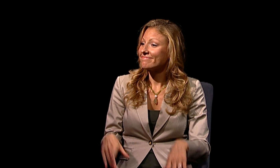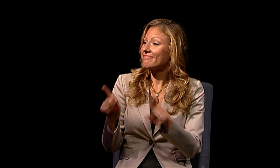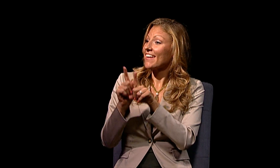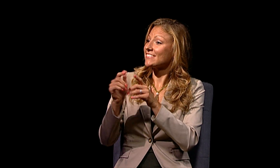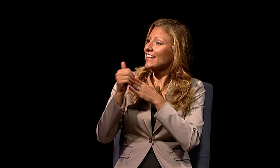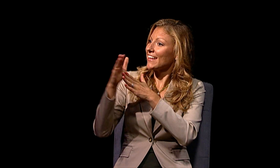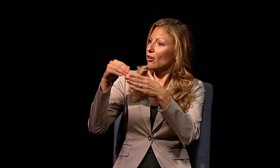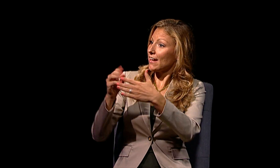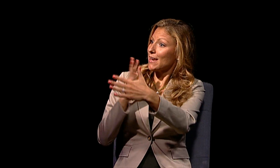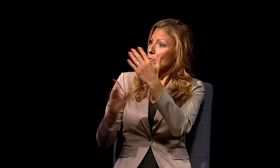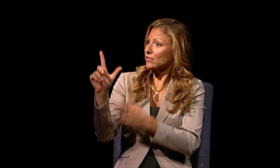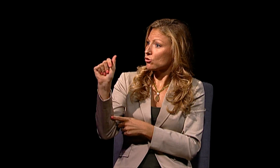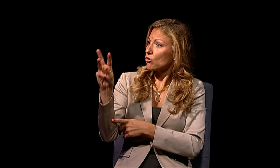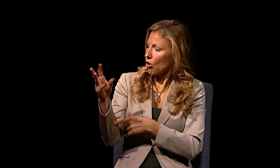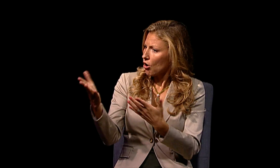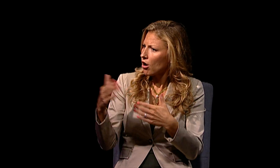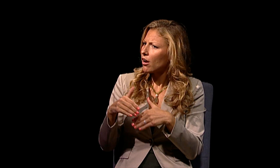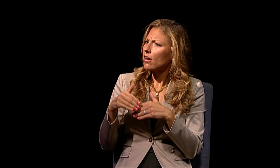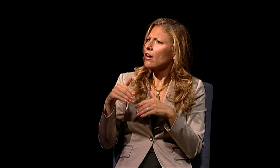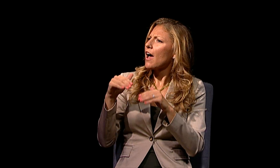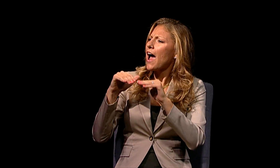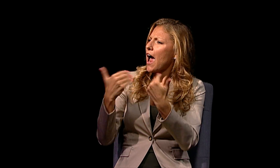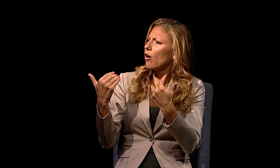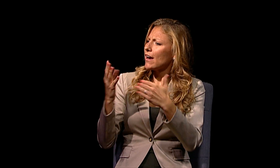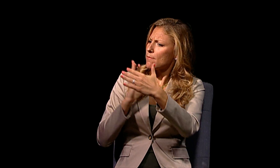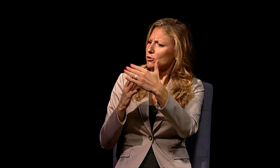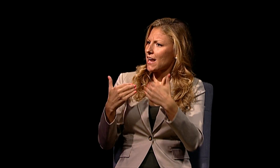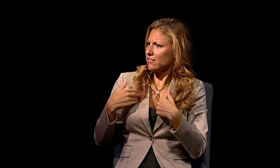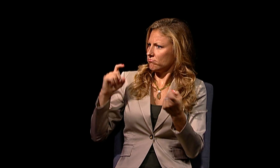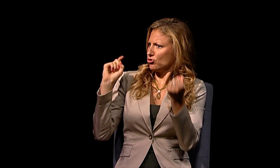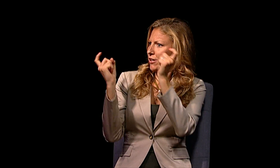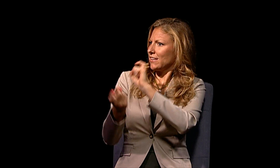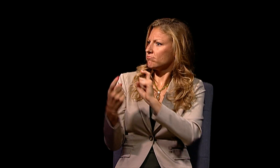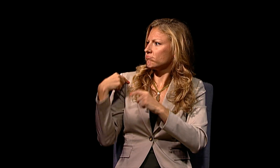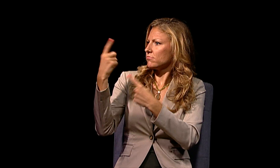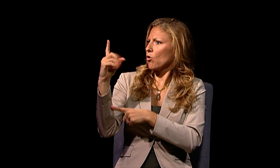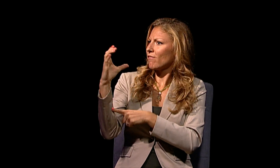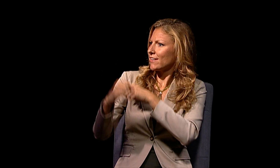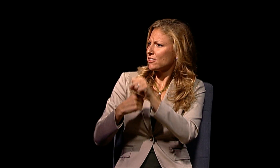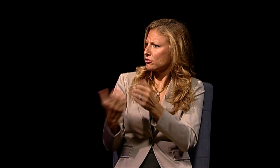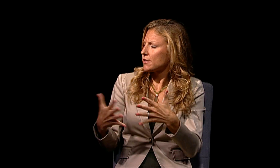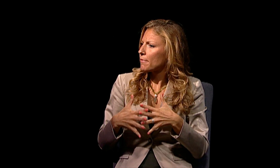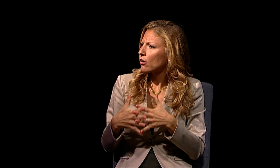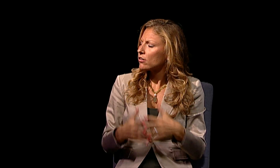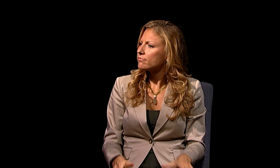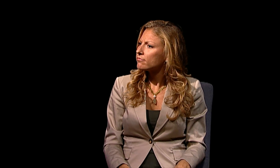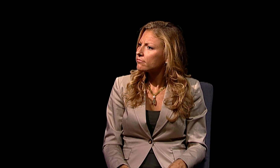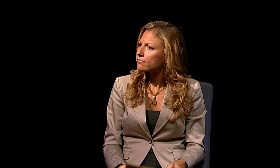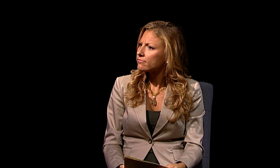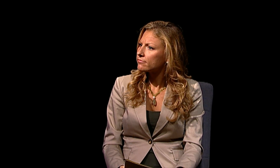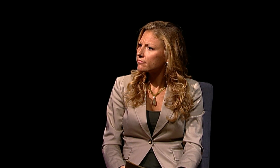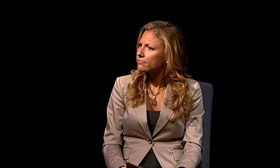AS A LEADER IN IMMIGRATION LAW, HOW IS IMMIGRATION CHANGED OVER THE LAST CENTURY?